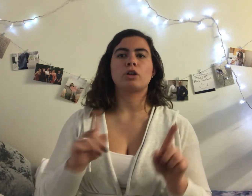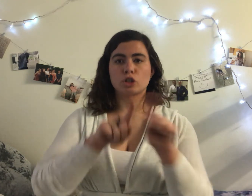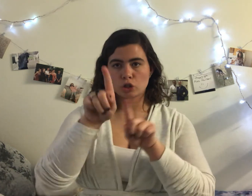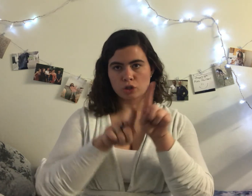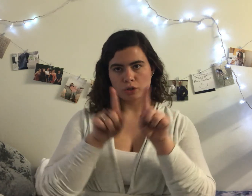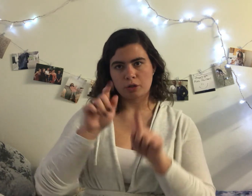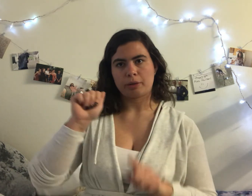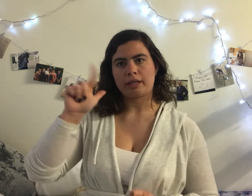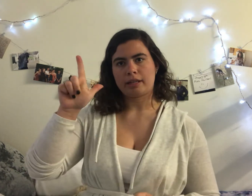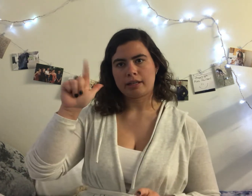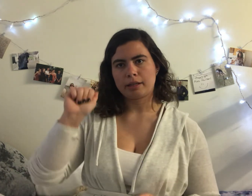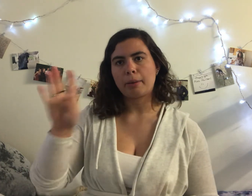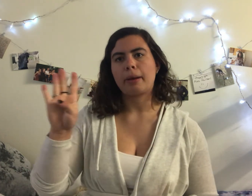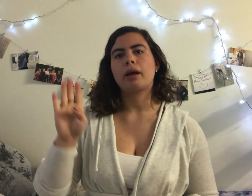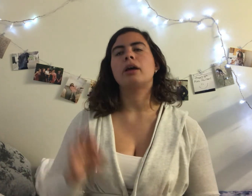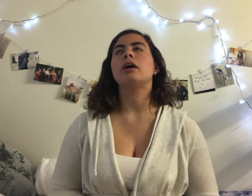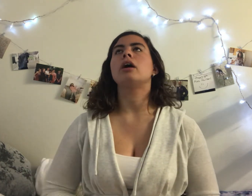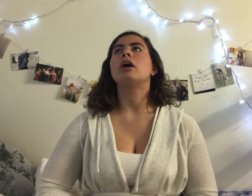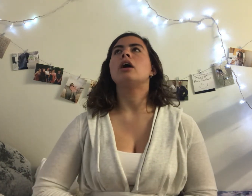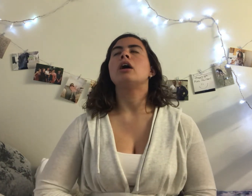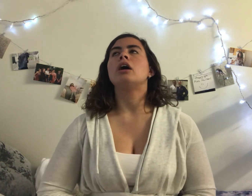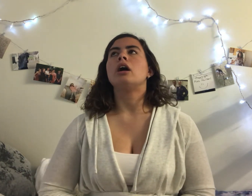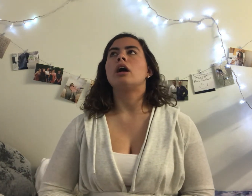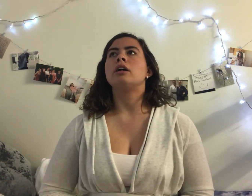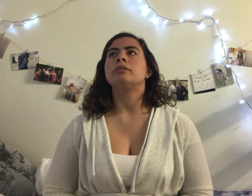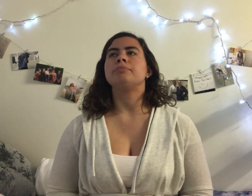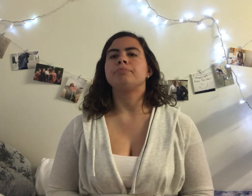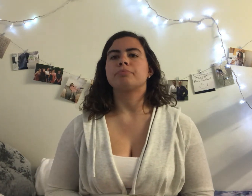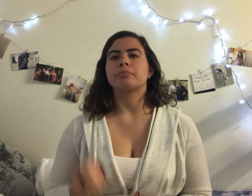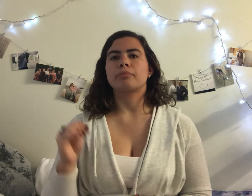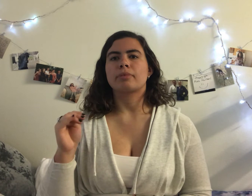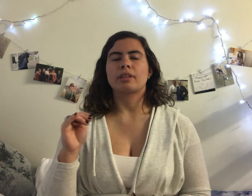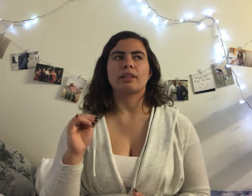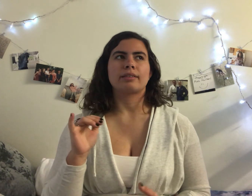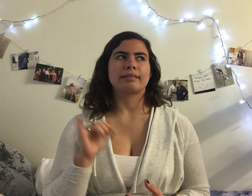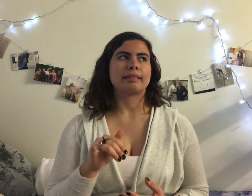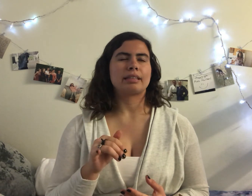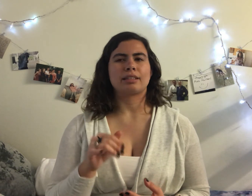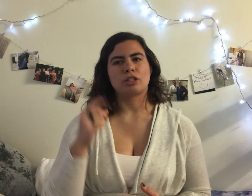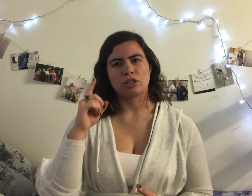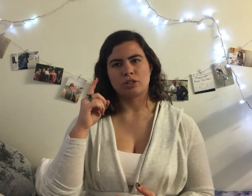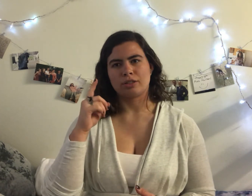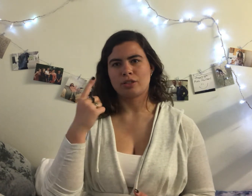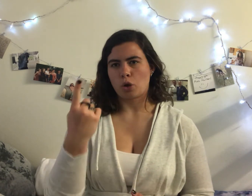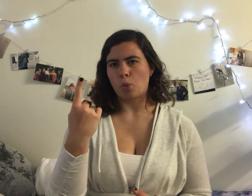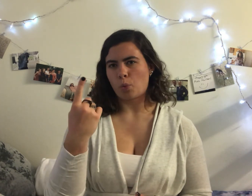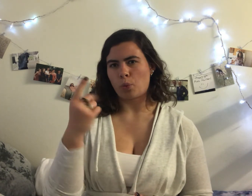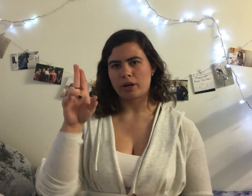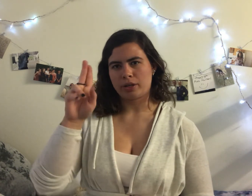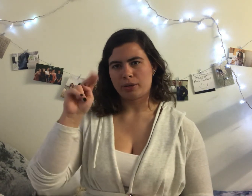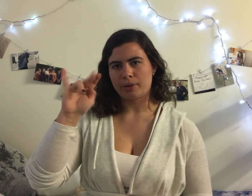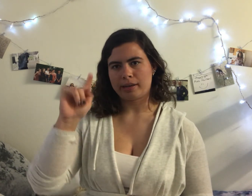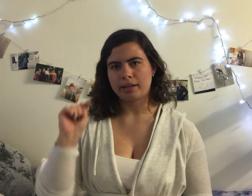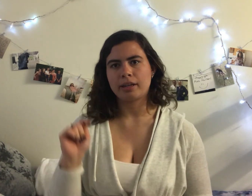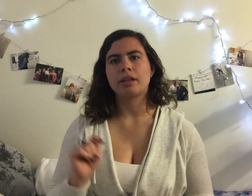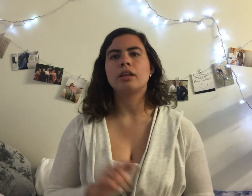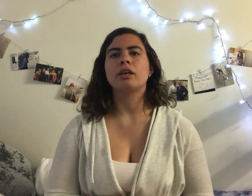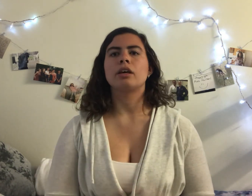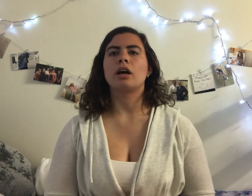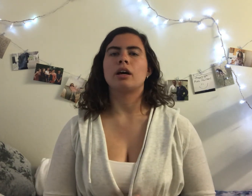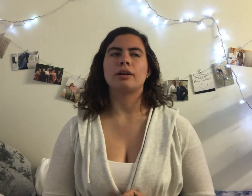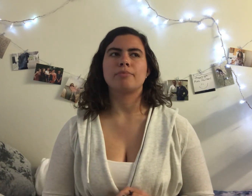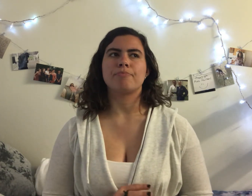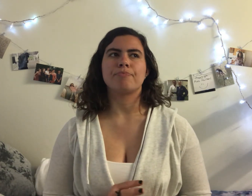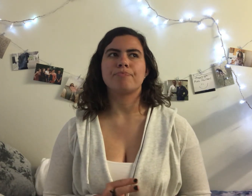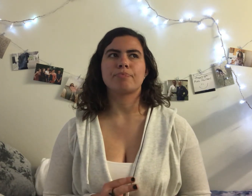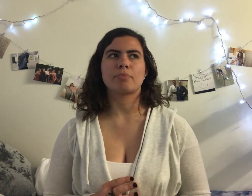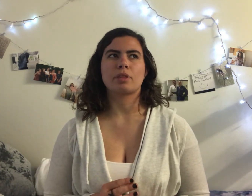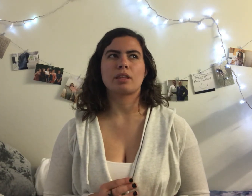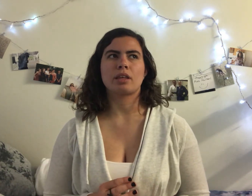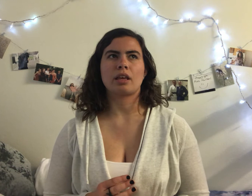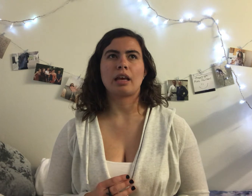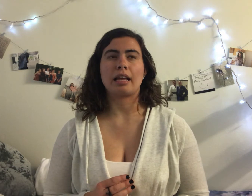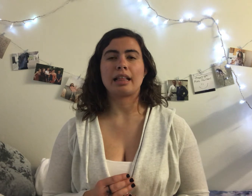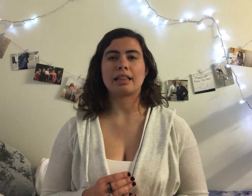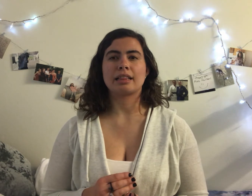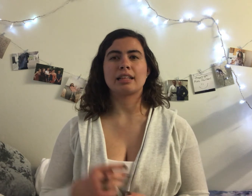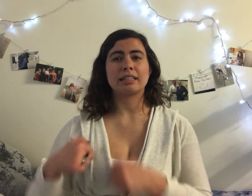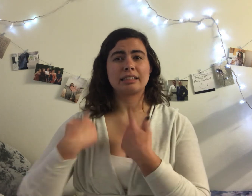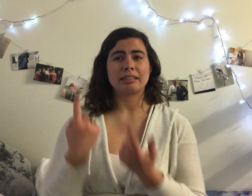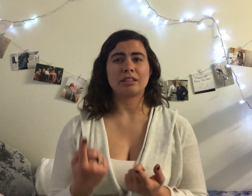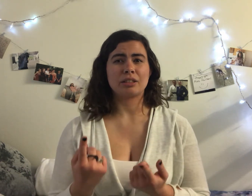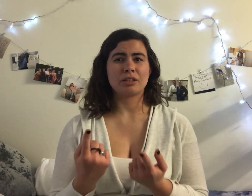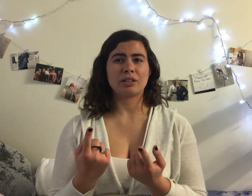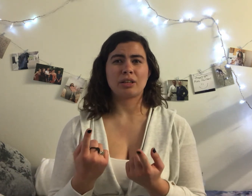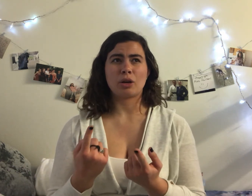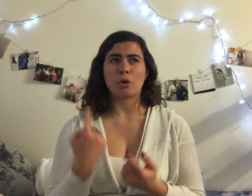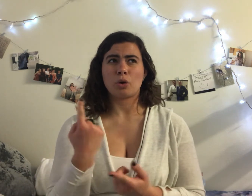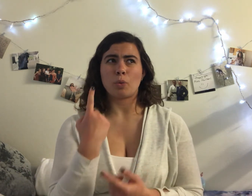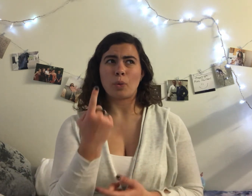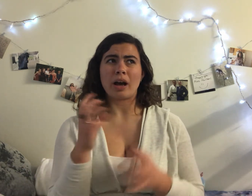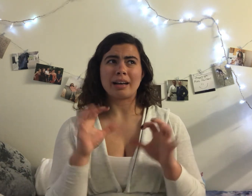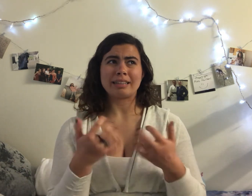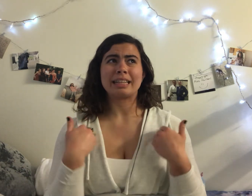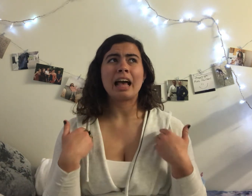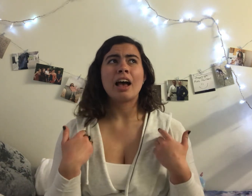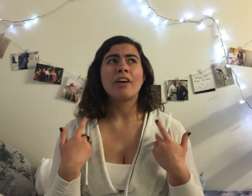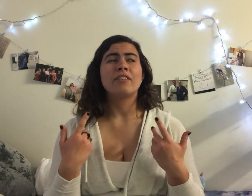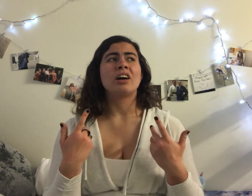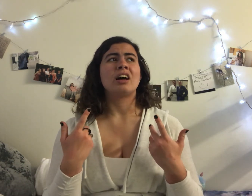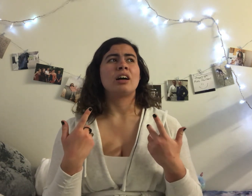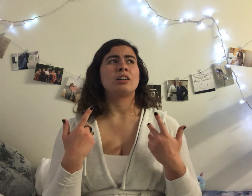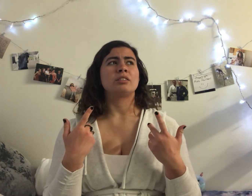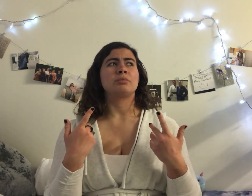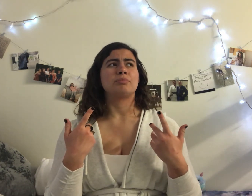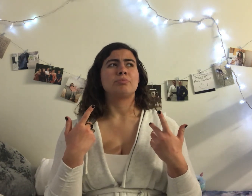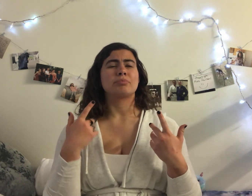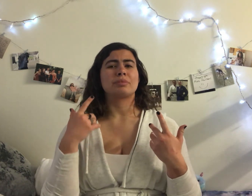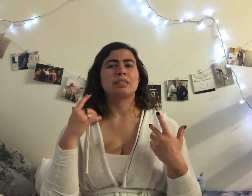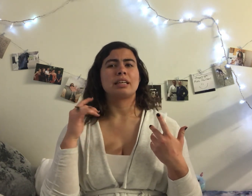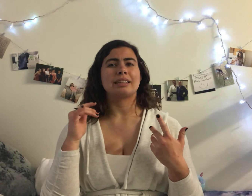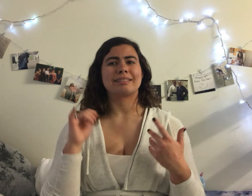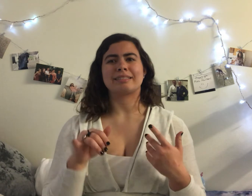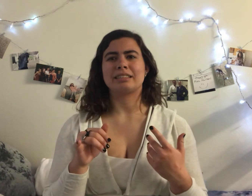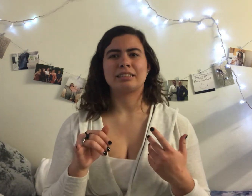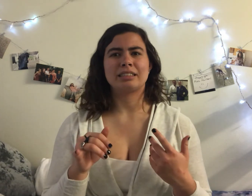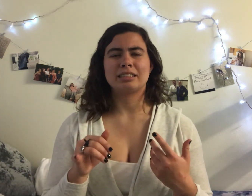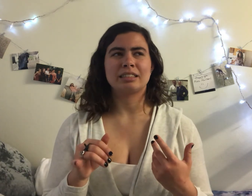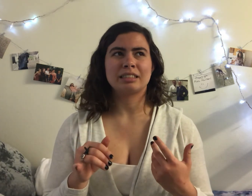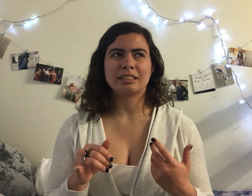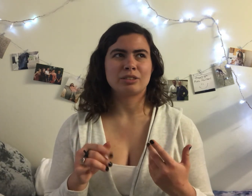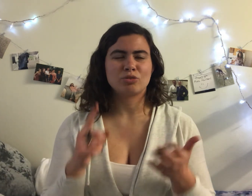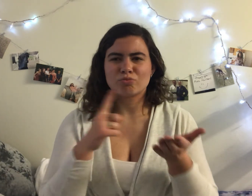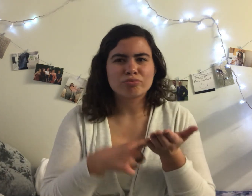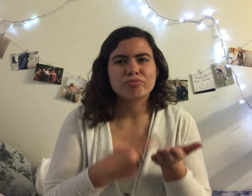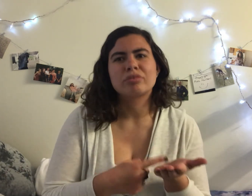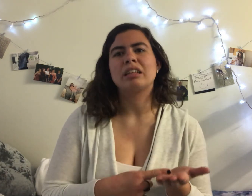It's the astronomy lab. It's a one unit class. So far we've only had one class and we just talked about